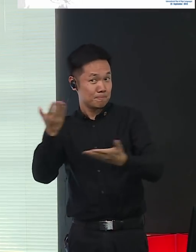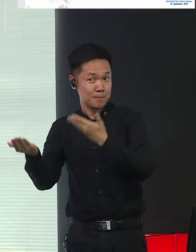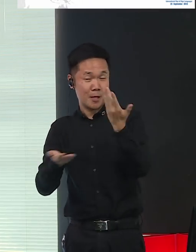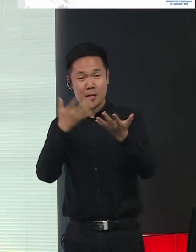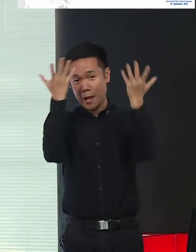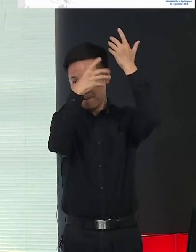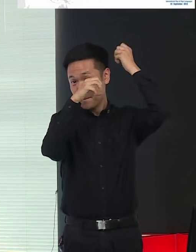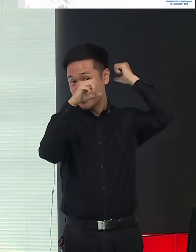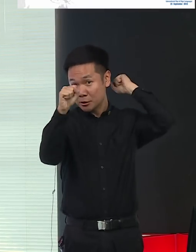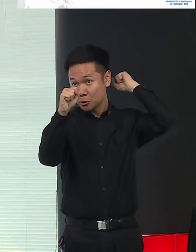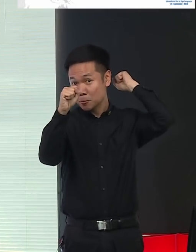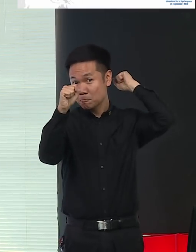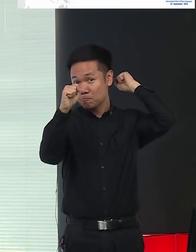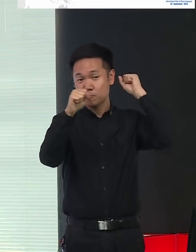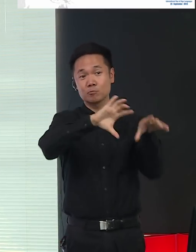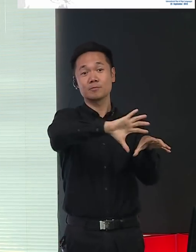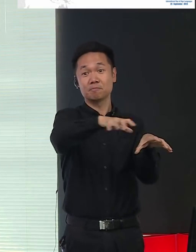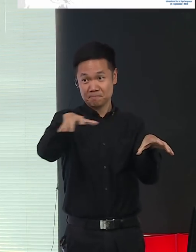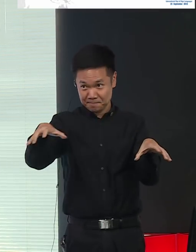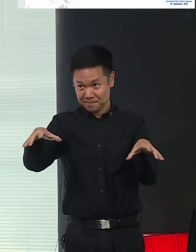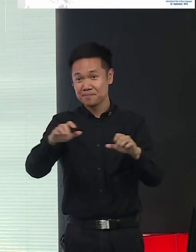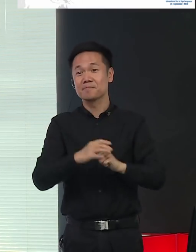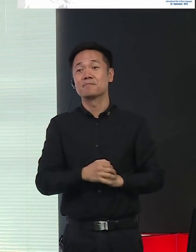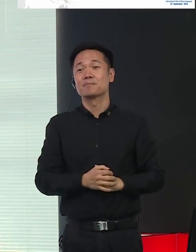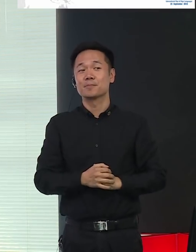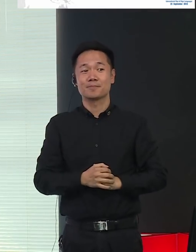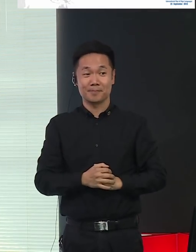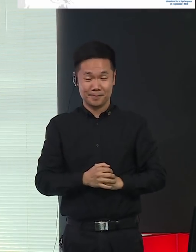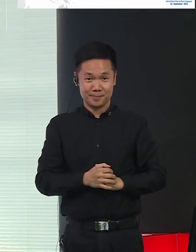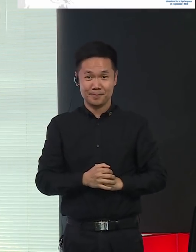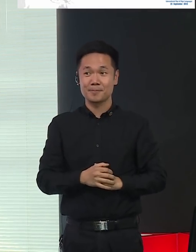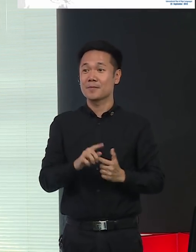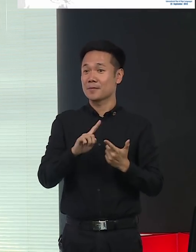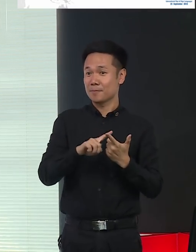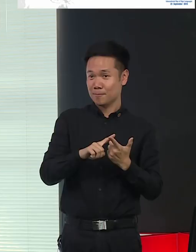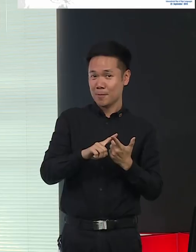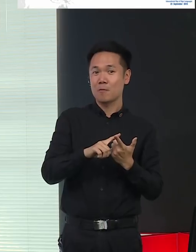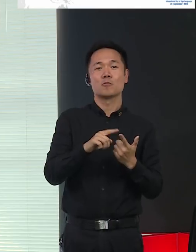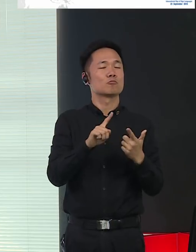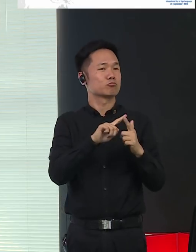This is a commemorative first international sign language day. I would like to welcome you all to